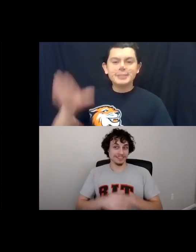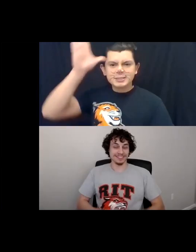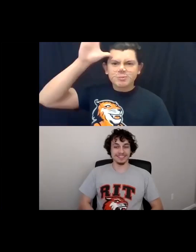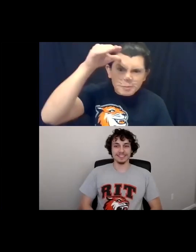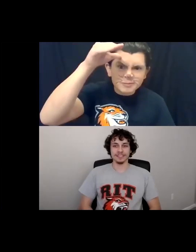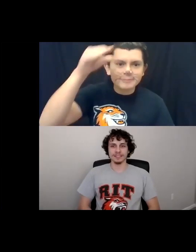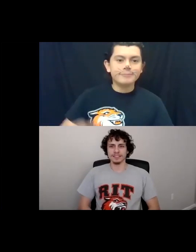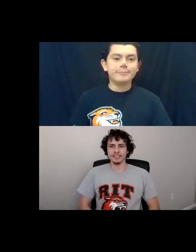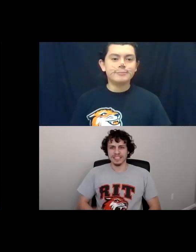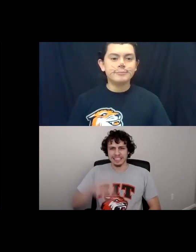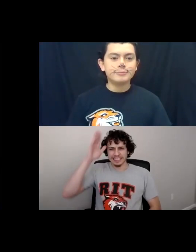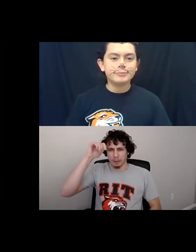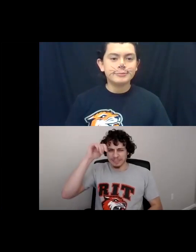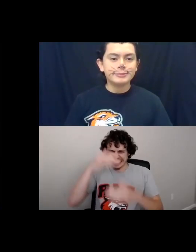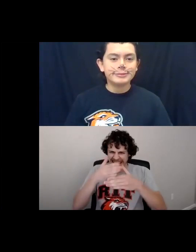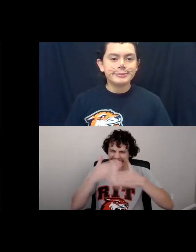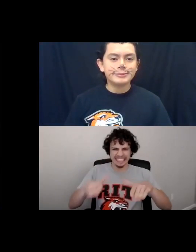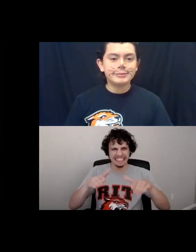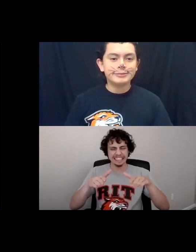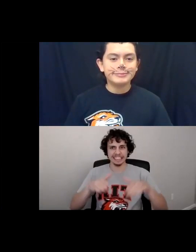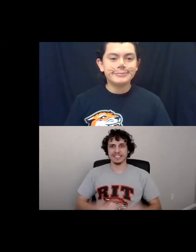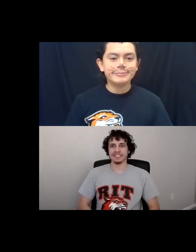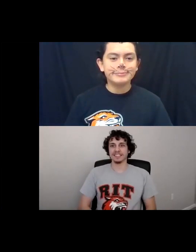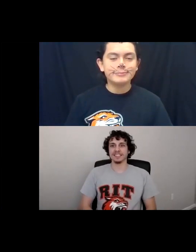Ronald: Stubborn. Vladimir: Oooh, stubborn. Divisive.